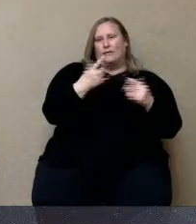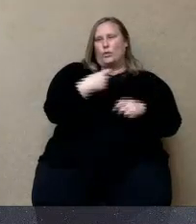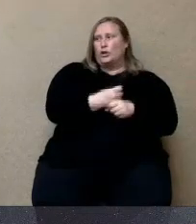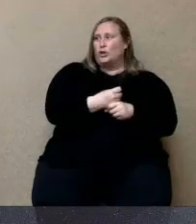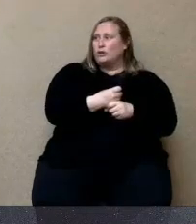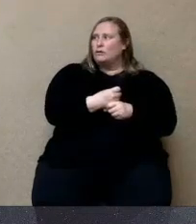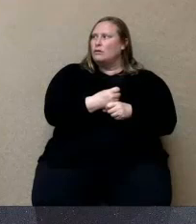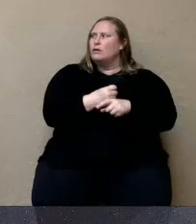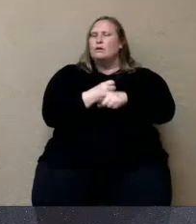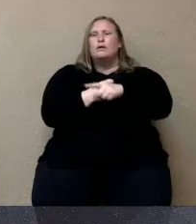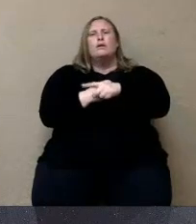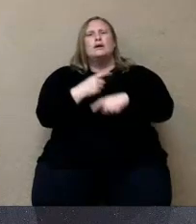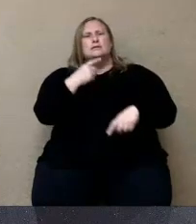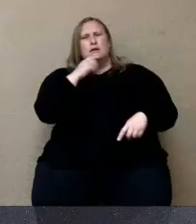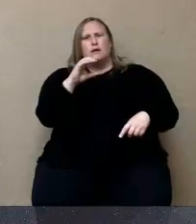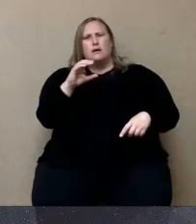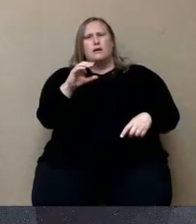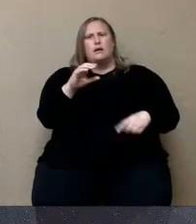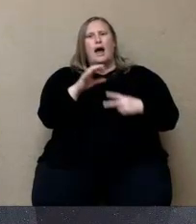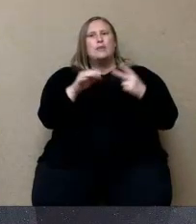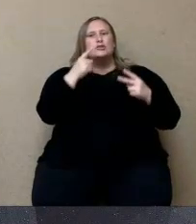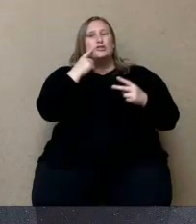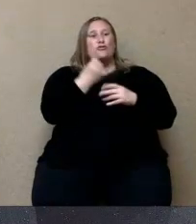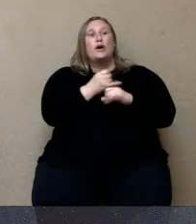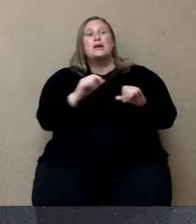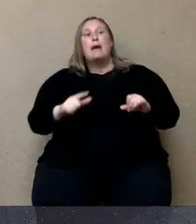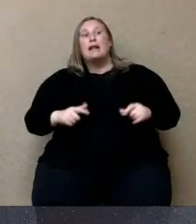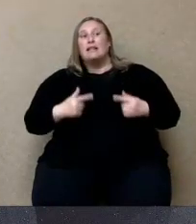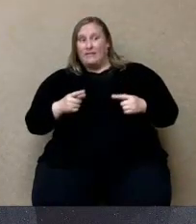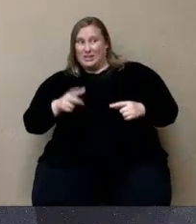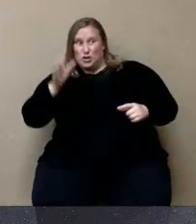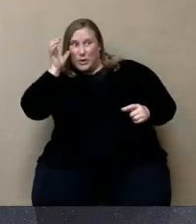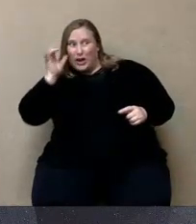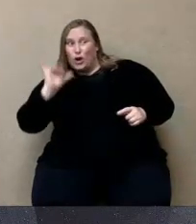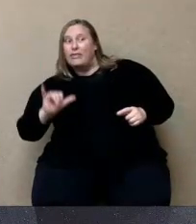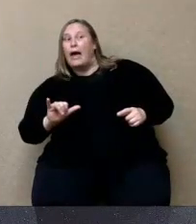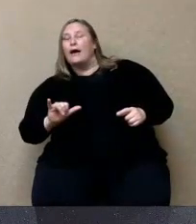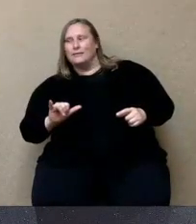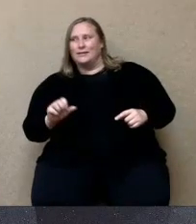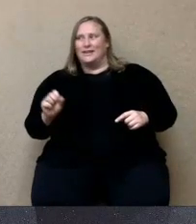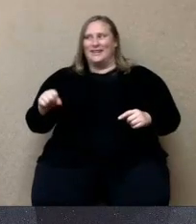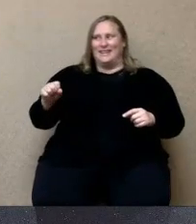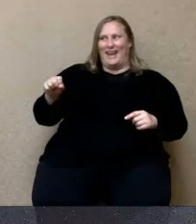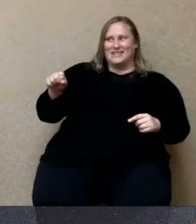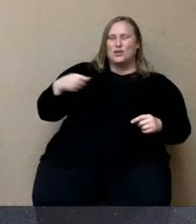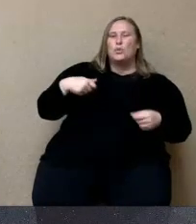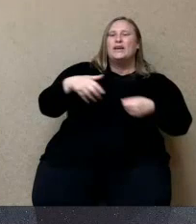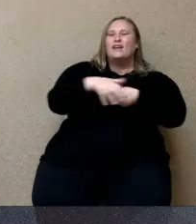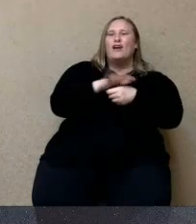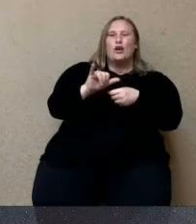Did the Options for Independent Living hear that? Yes.